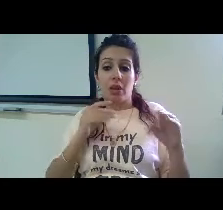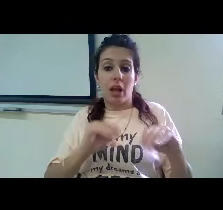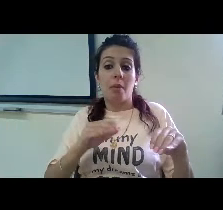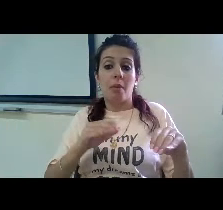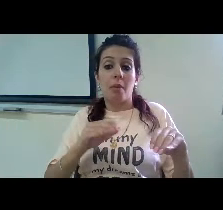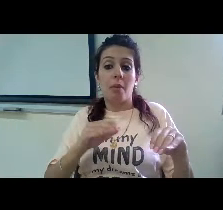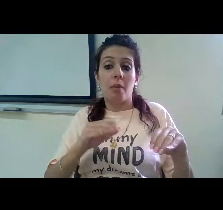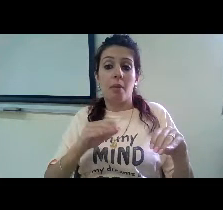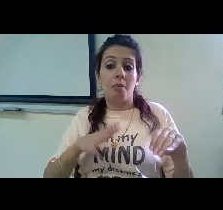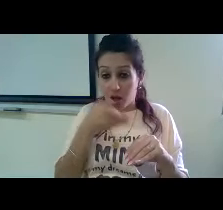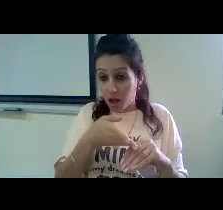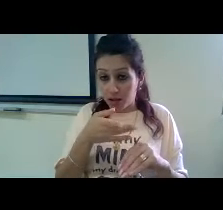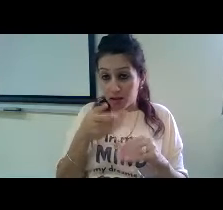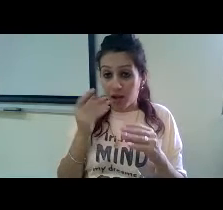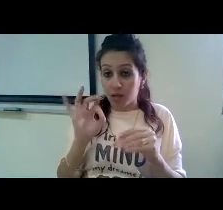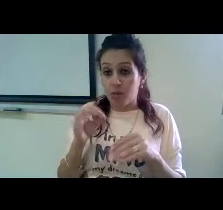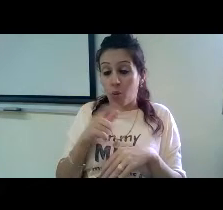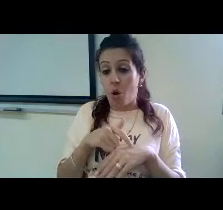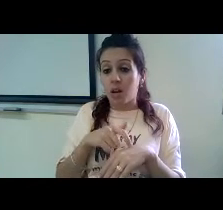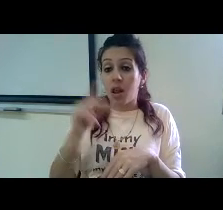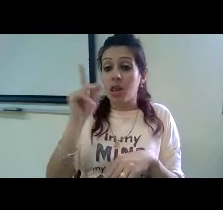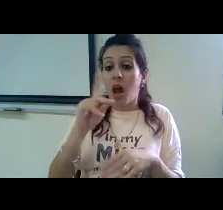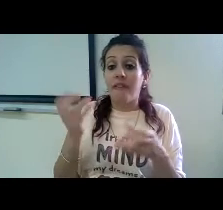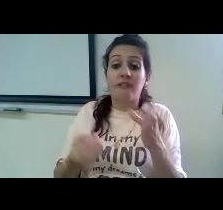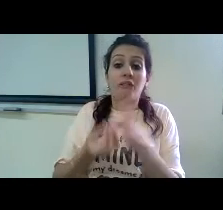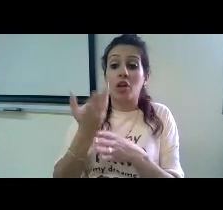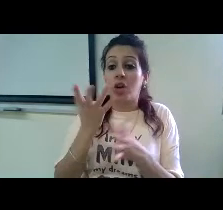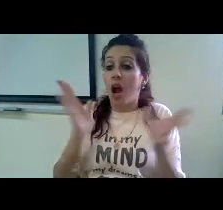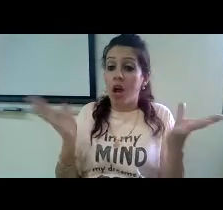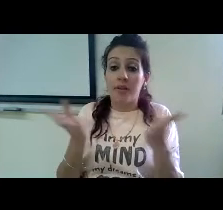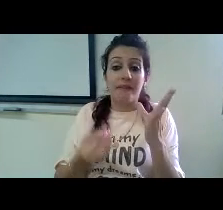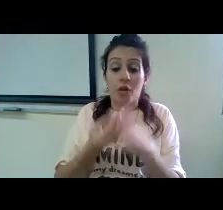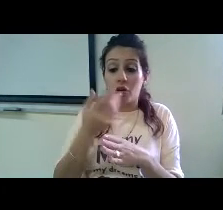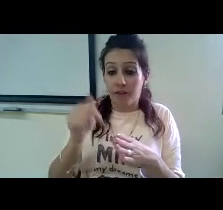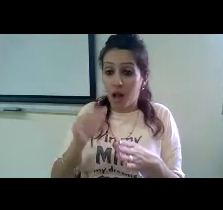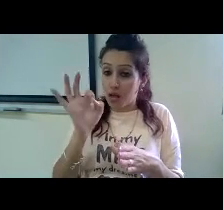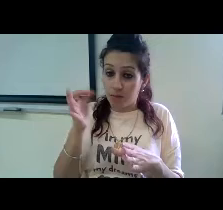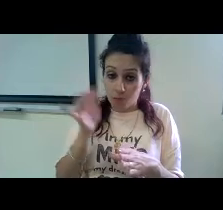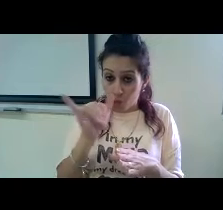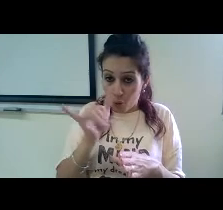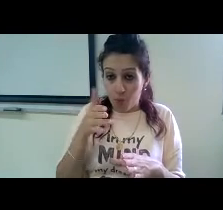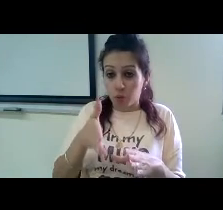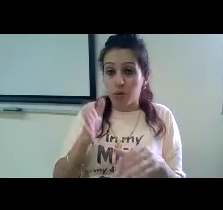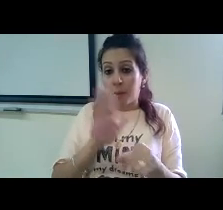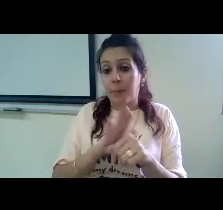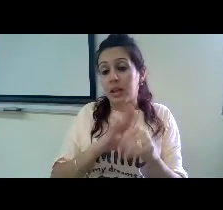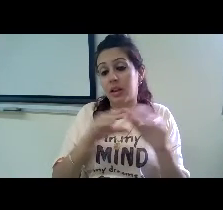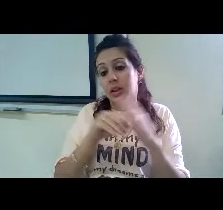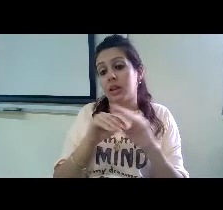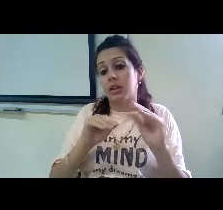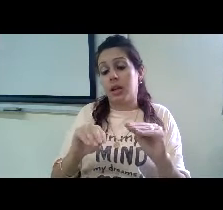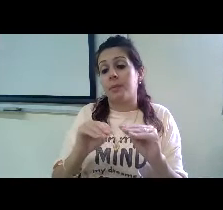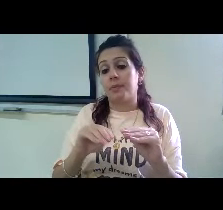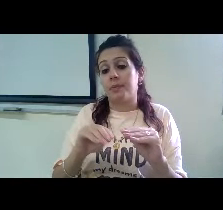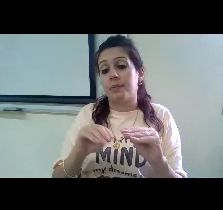impact is any program that incentivizes the family to read together, anything.